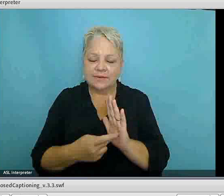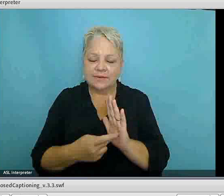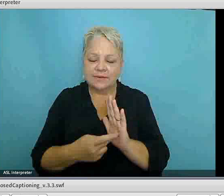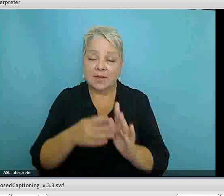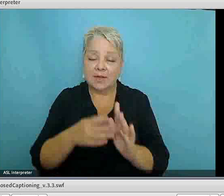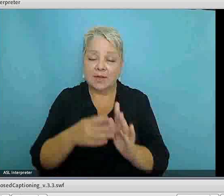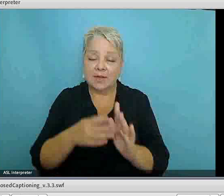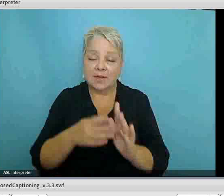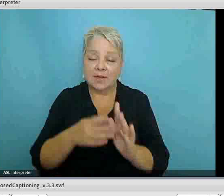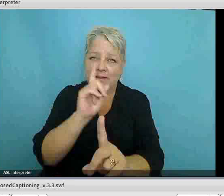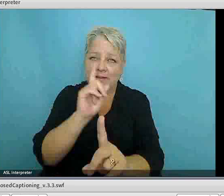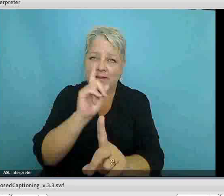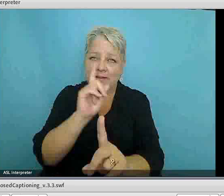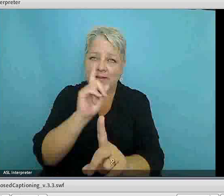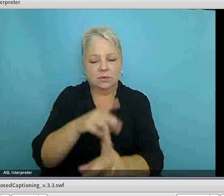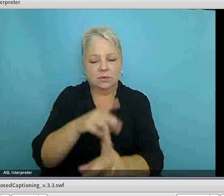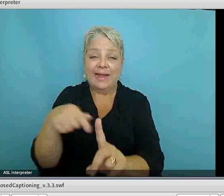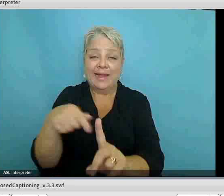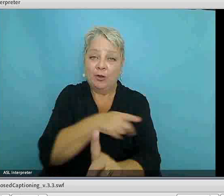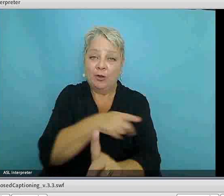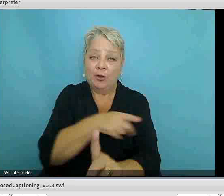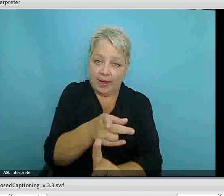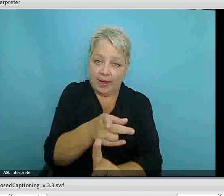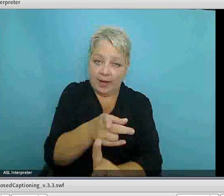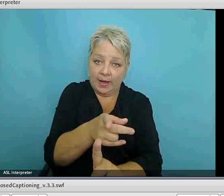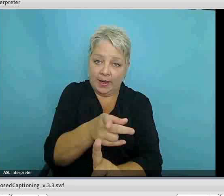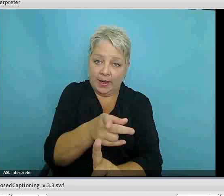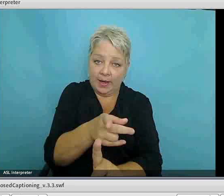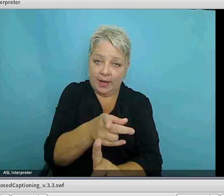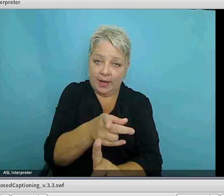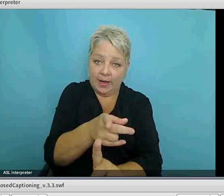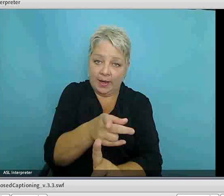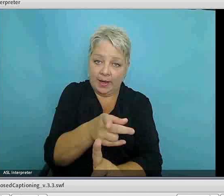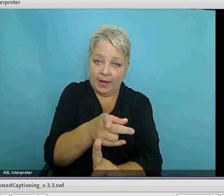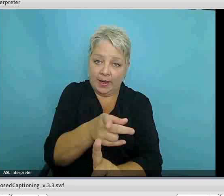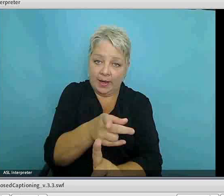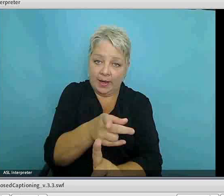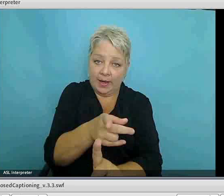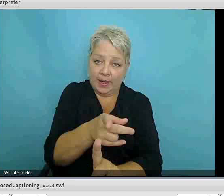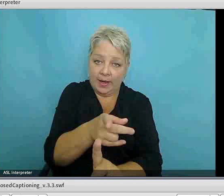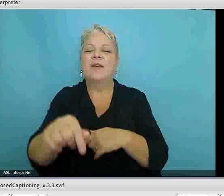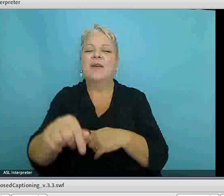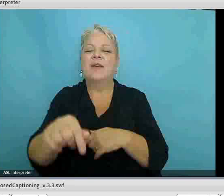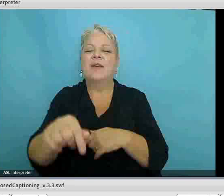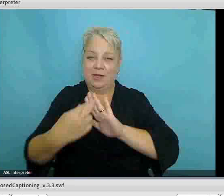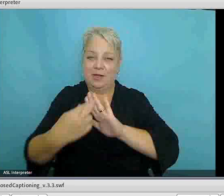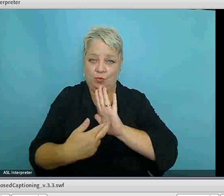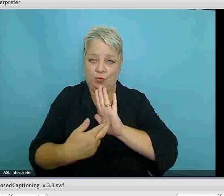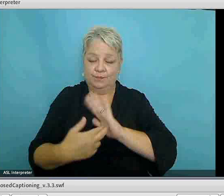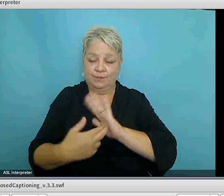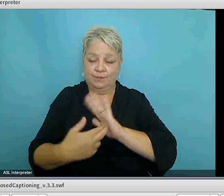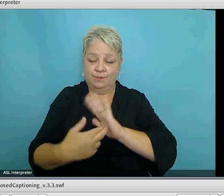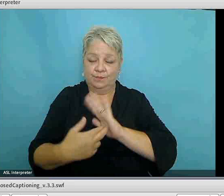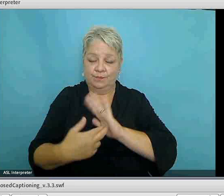go to the basic rule. If a person is enrolled in a home and community-based waiver, they are not eligible to enroll in